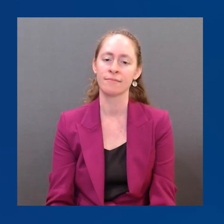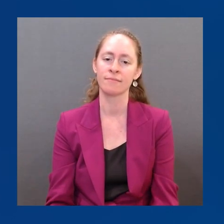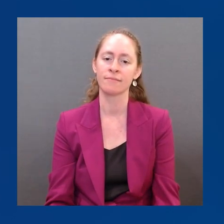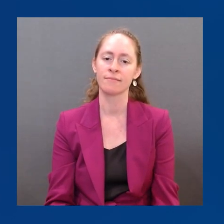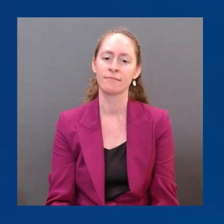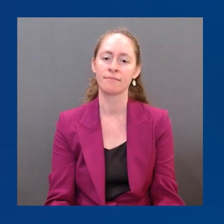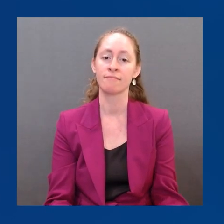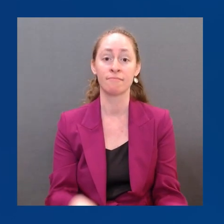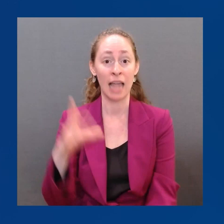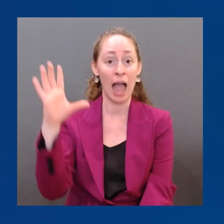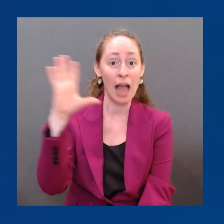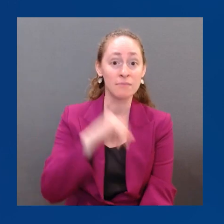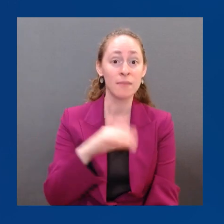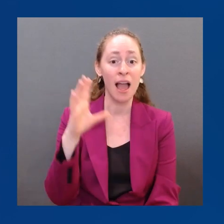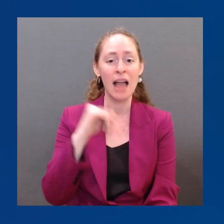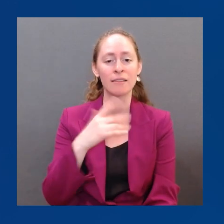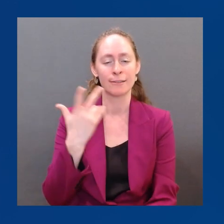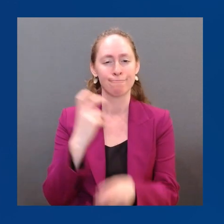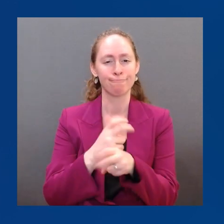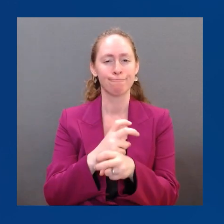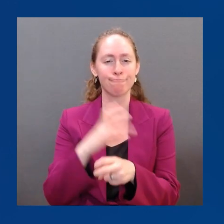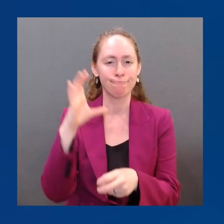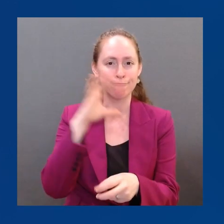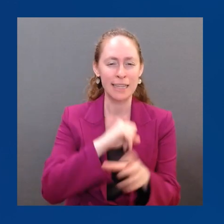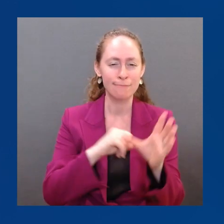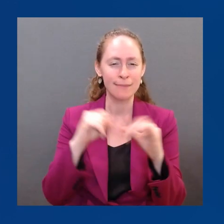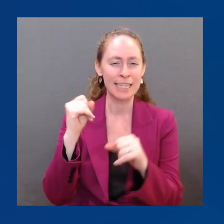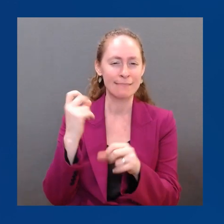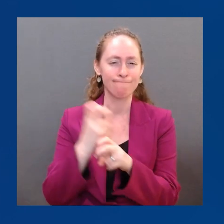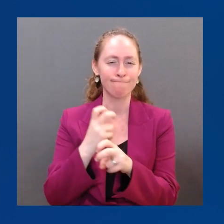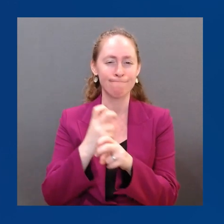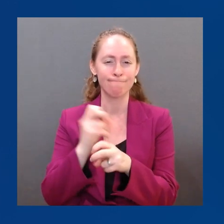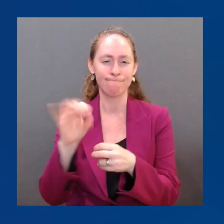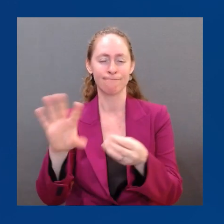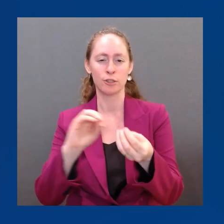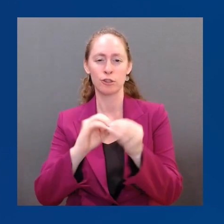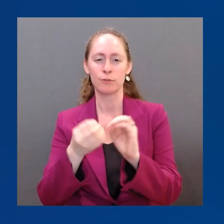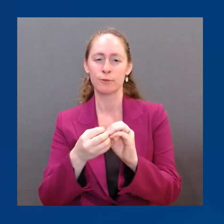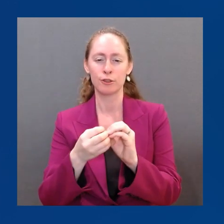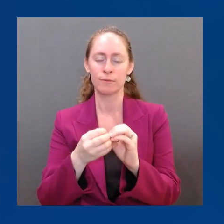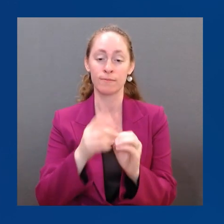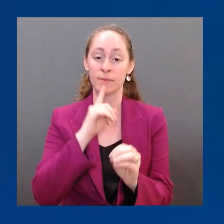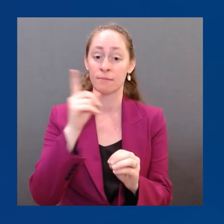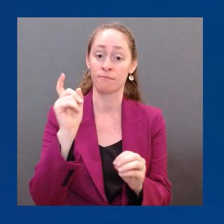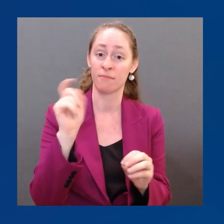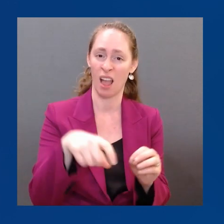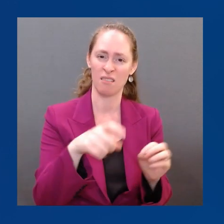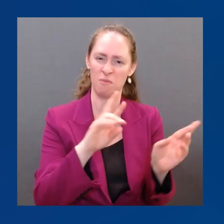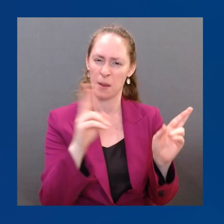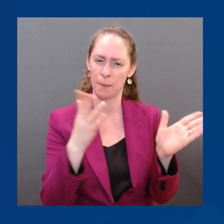because we've got to do scenario planning, is we've been talking to modelers. We've been looking at internal models.